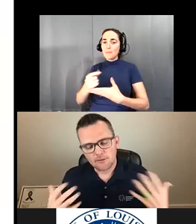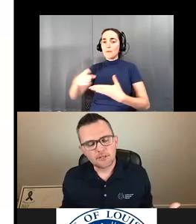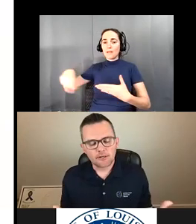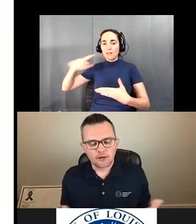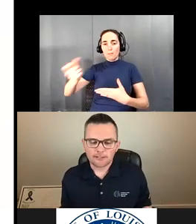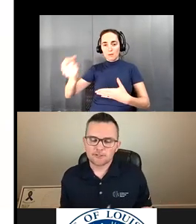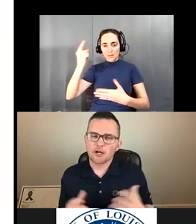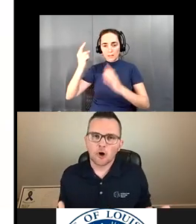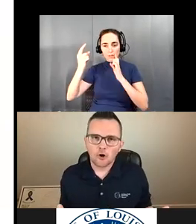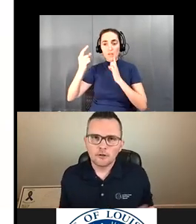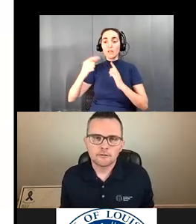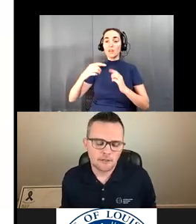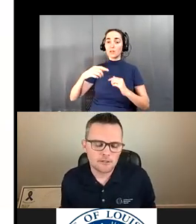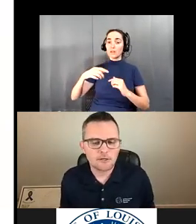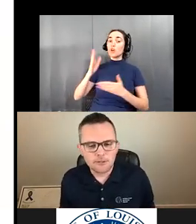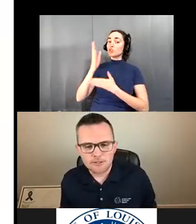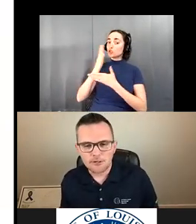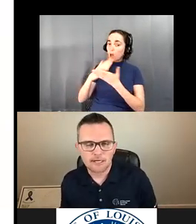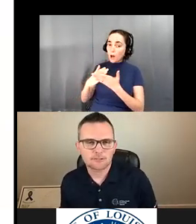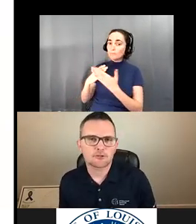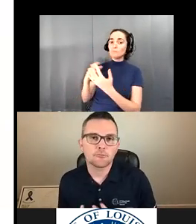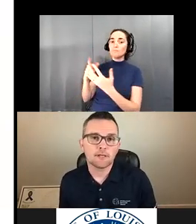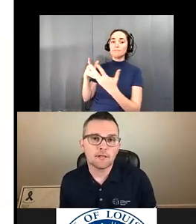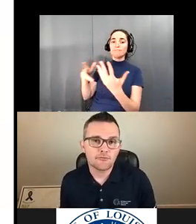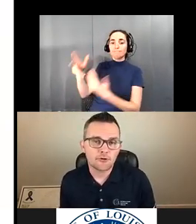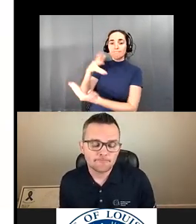of these interactions not all. Some of these interactions could be different.